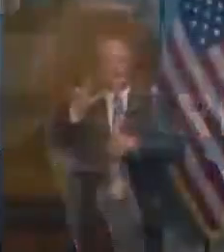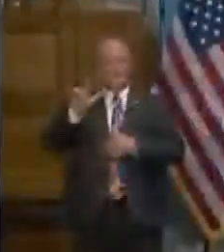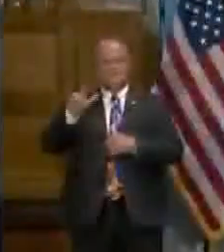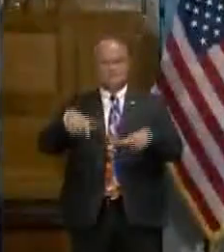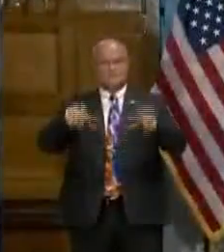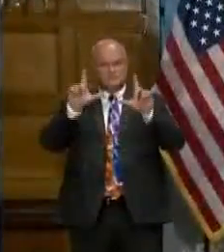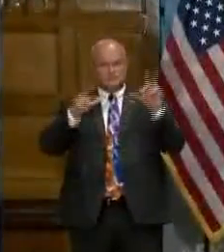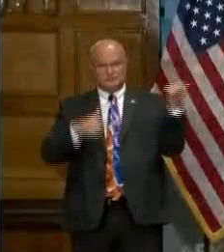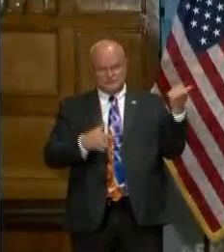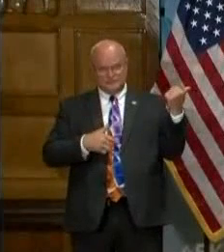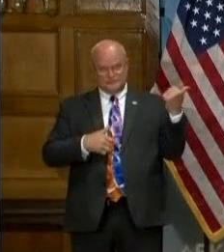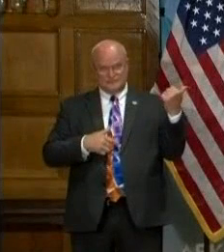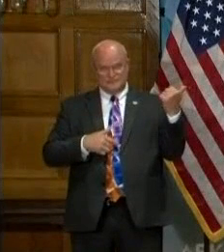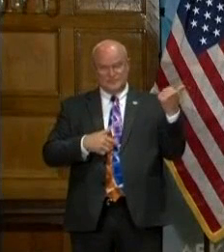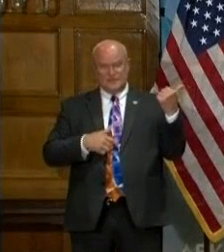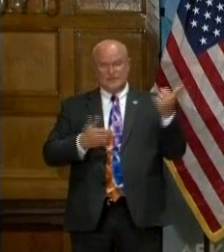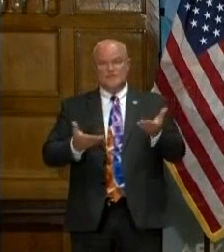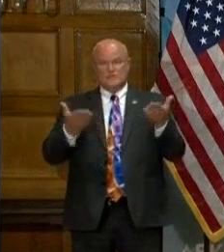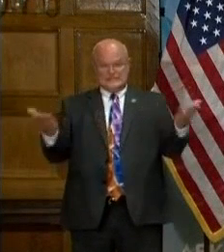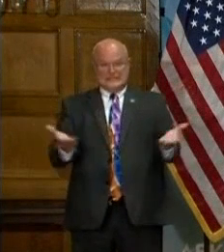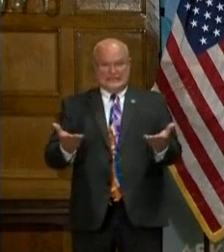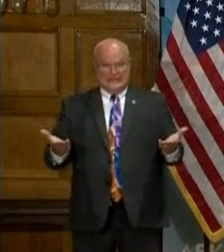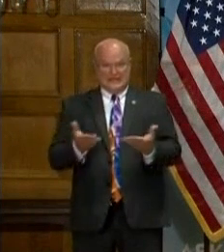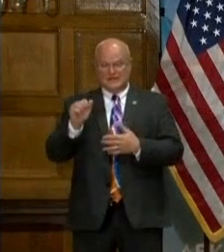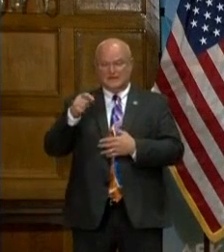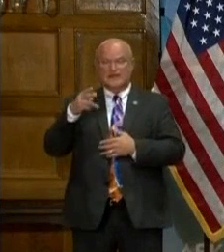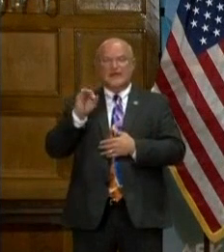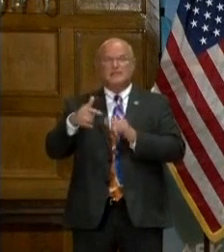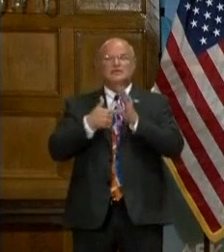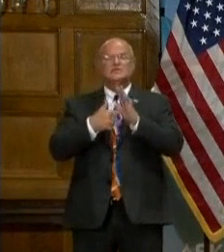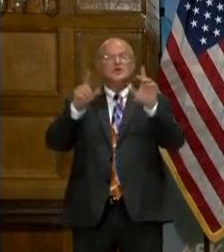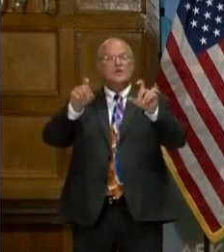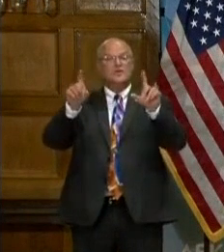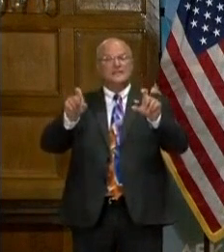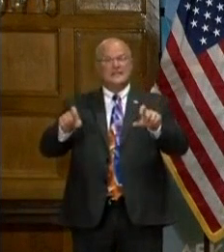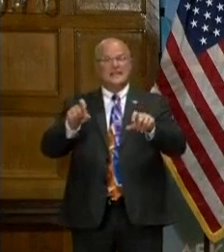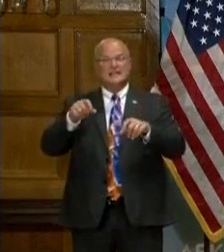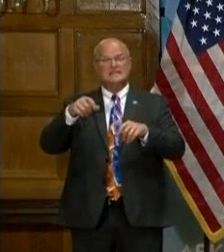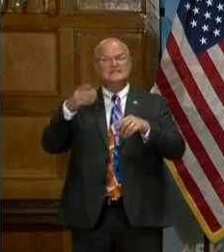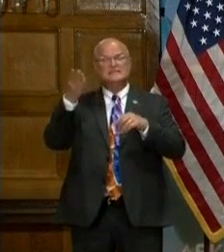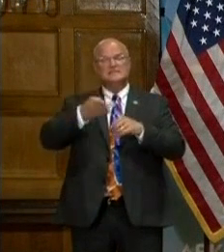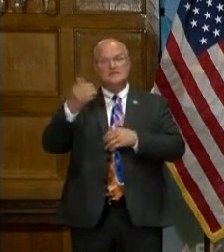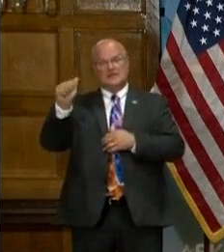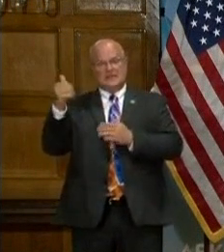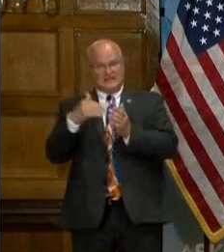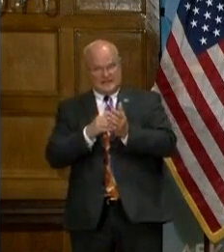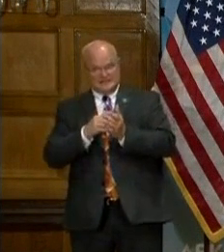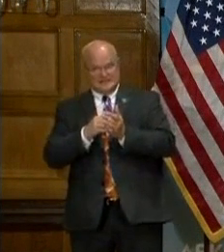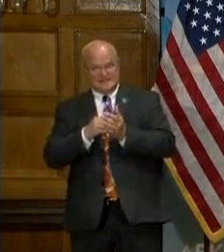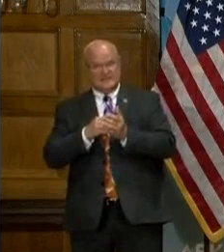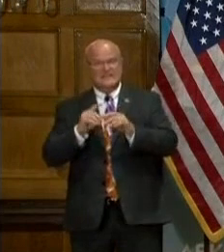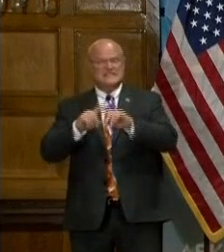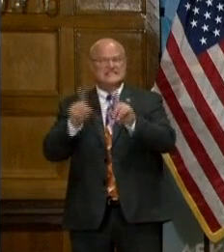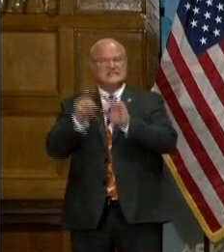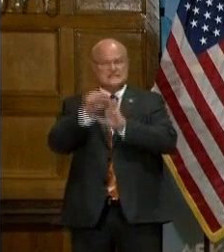160,000 TESTS IN ARKANSAS OVER THE MONTH OF JUNE. WE ARE GOING TO GO BACK IN HISTORY FOR A MOMENT. THIS IS AN APRIL SLIDE